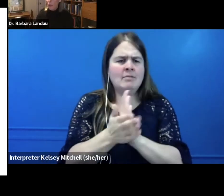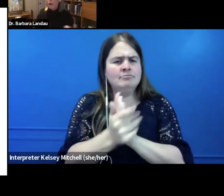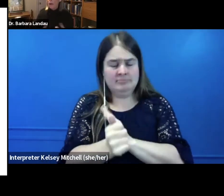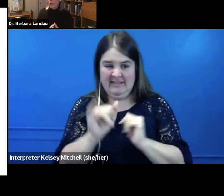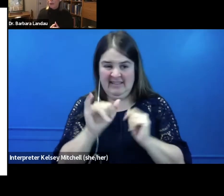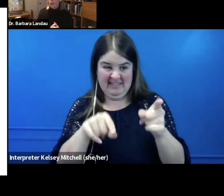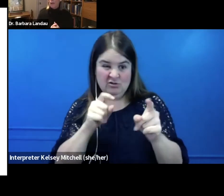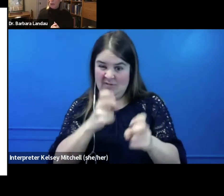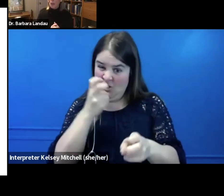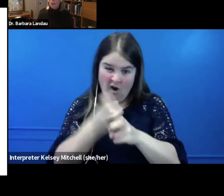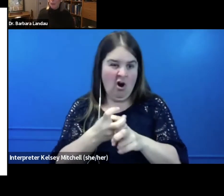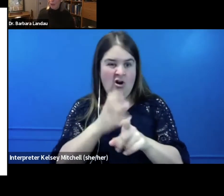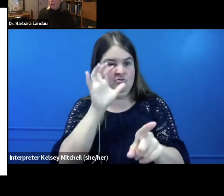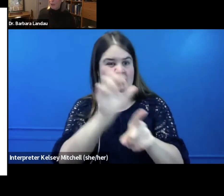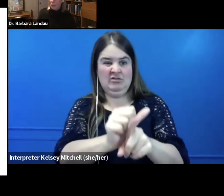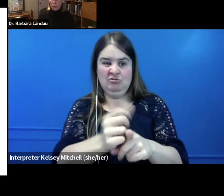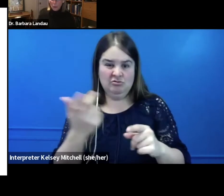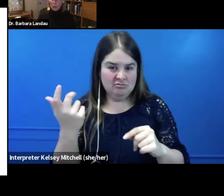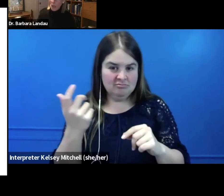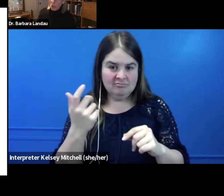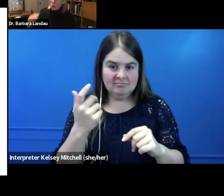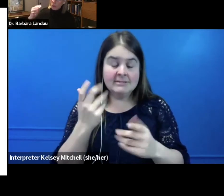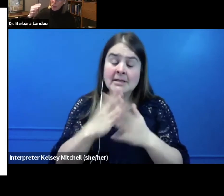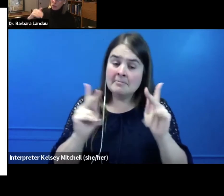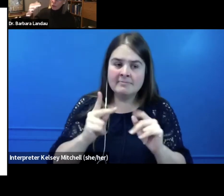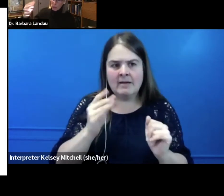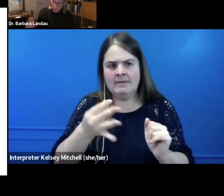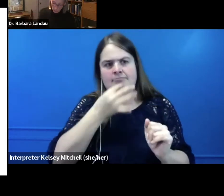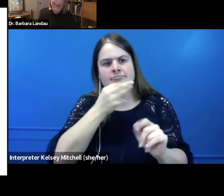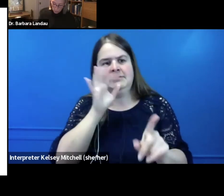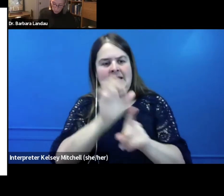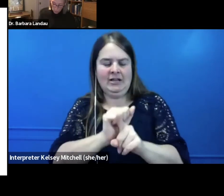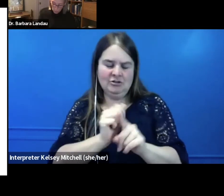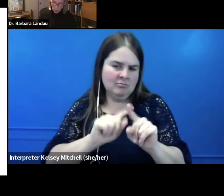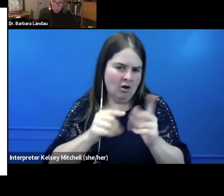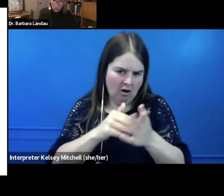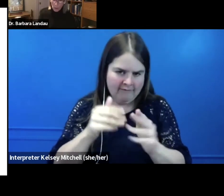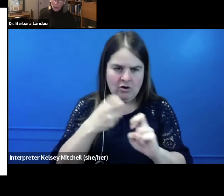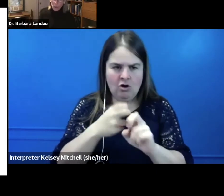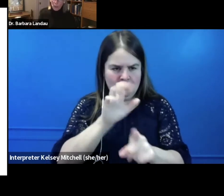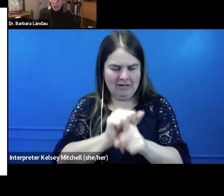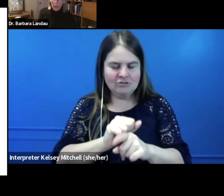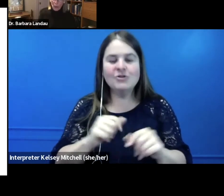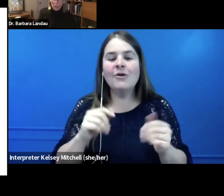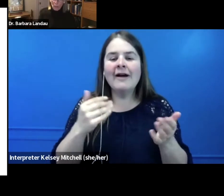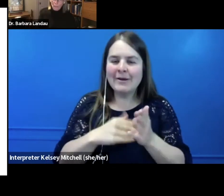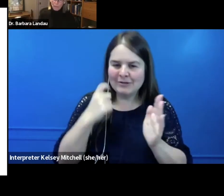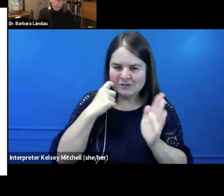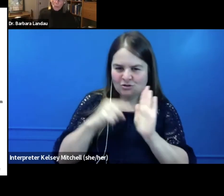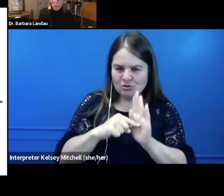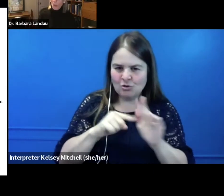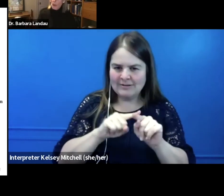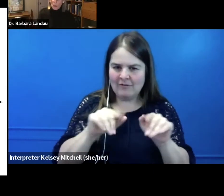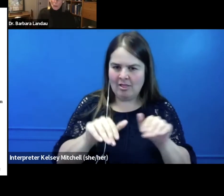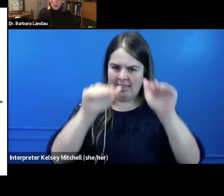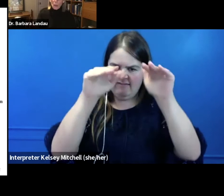hard to do and some people might be able to do it so we've got different levels of difficulty where we're going to compare